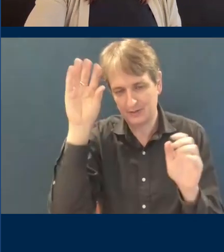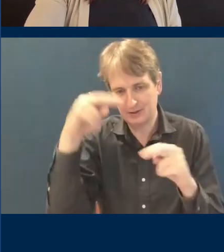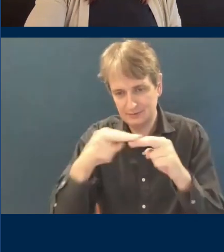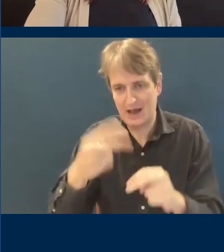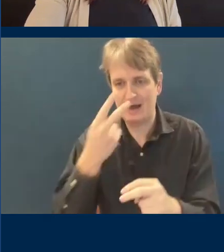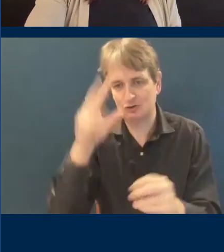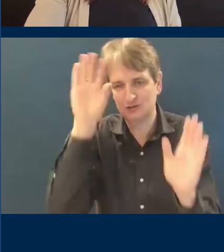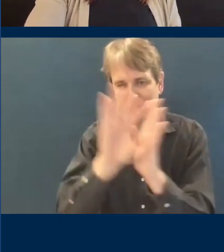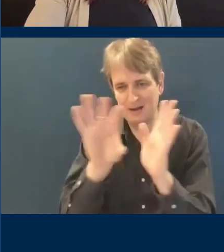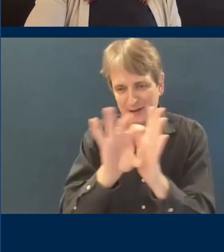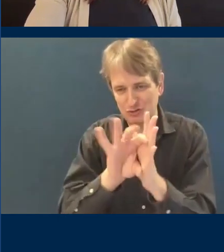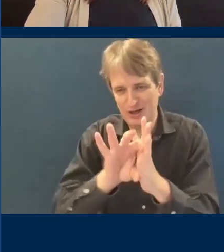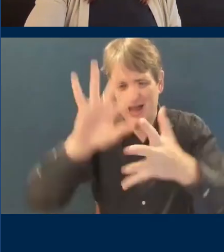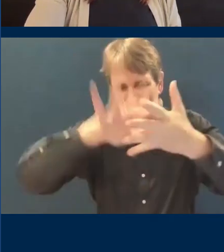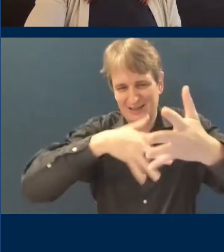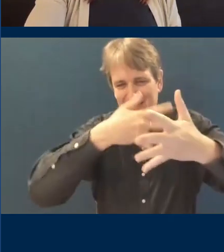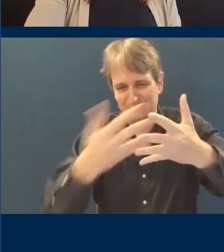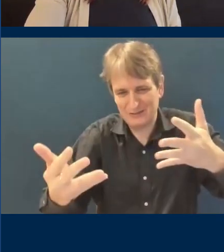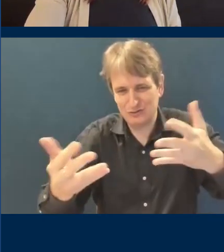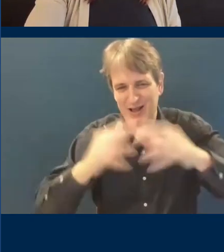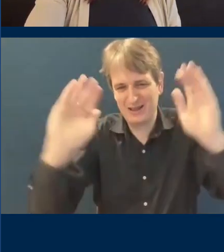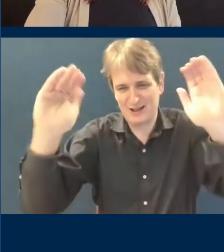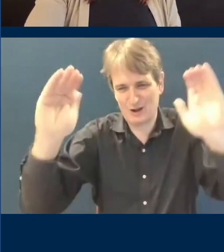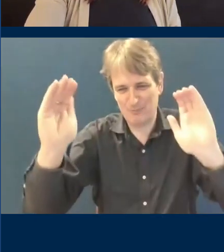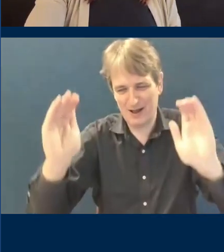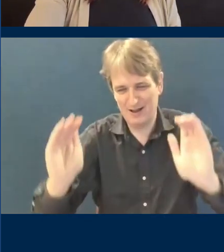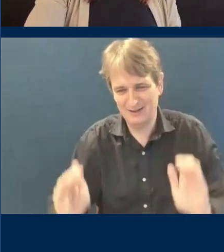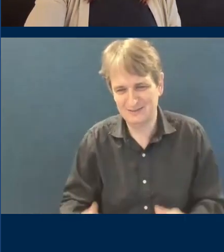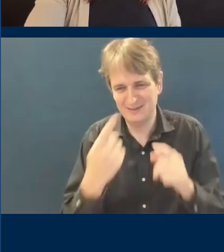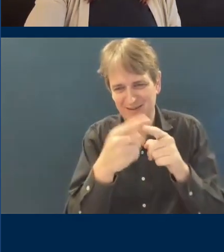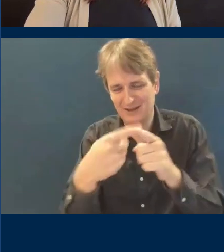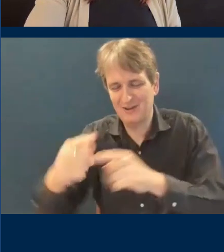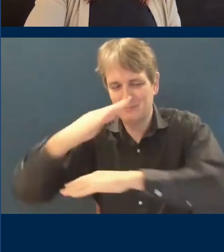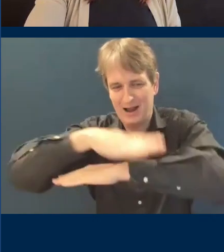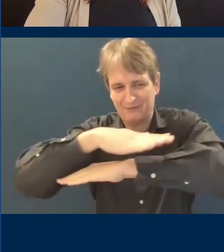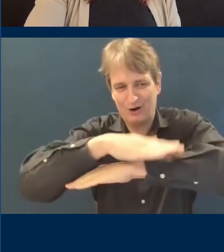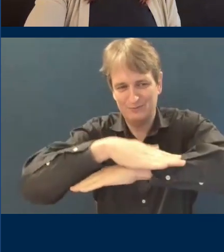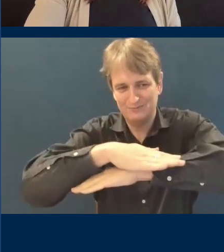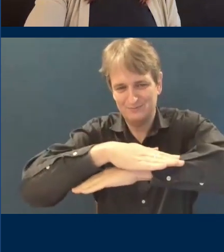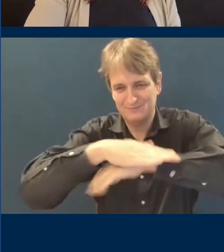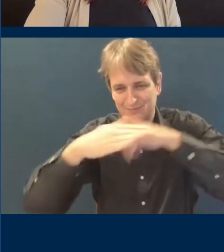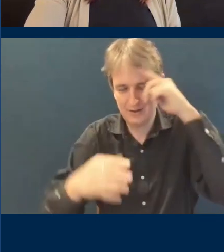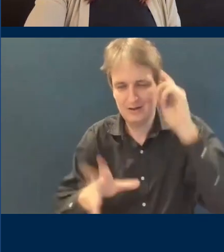You can see the slide here. This graph that compares the different platforms